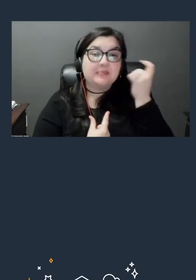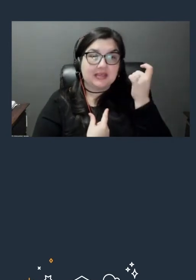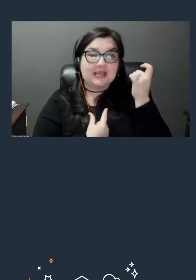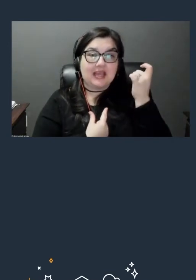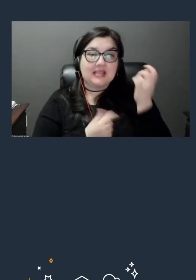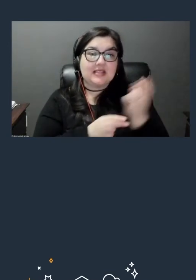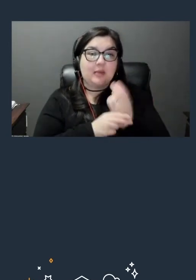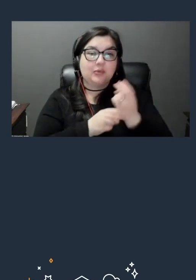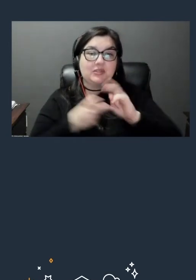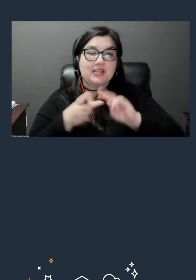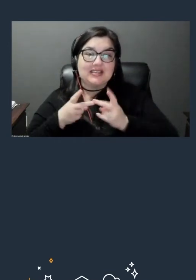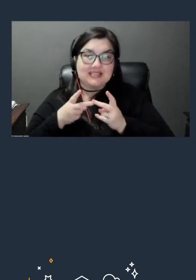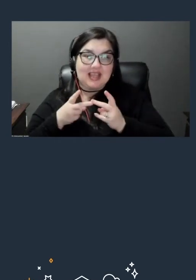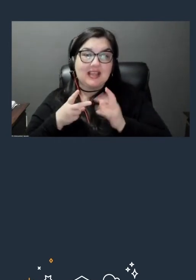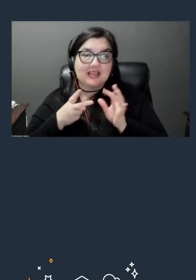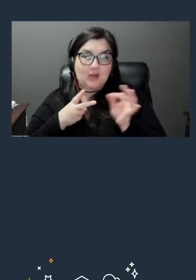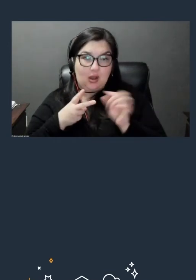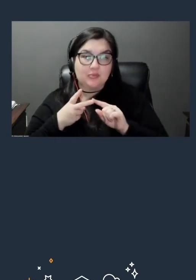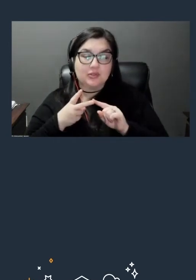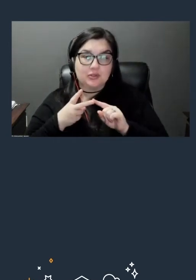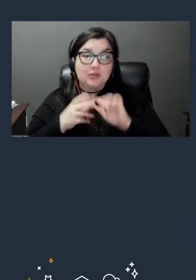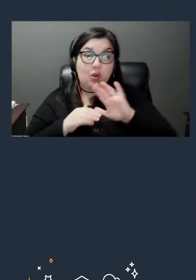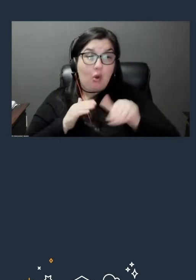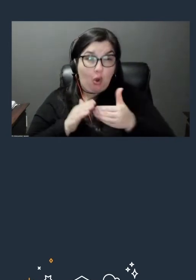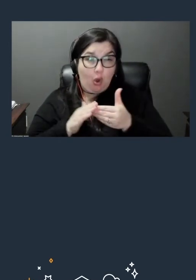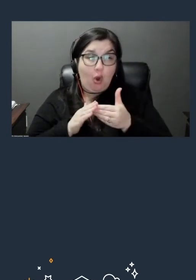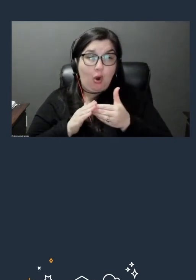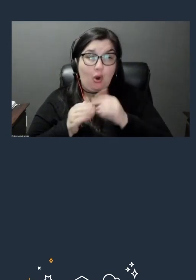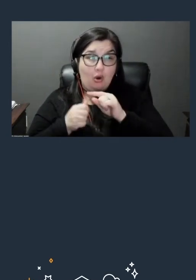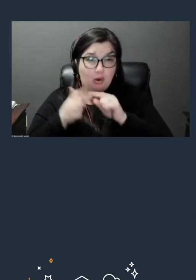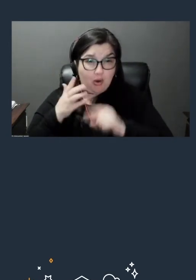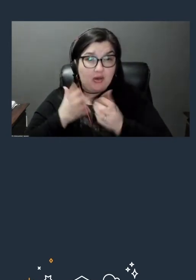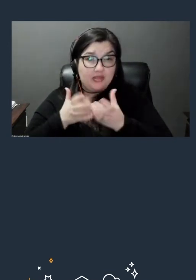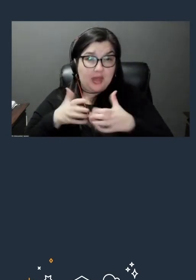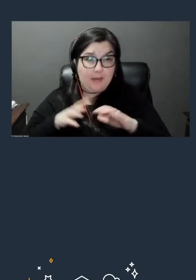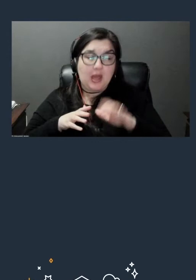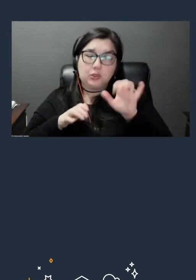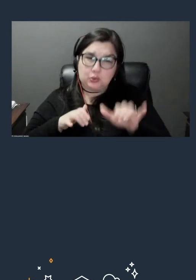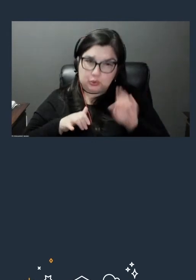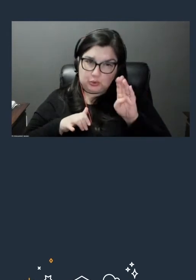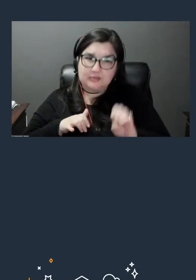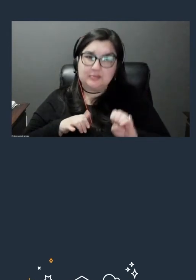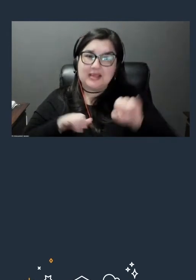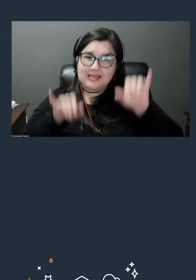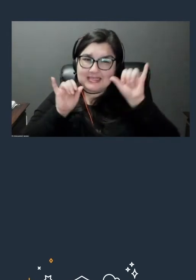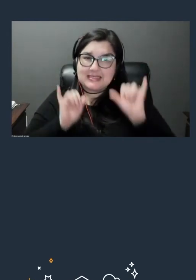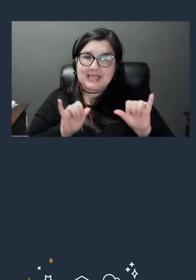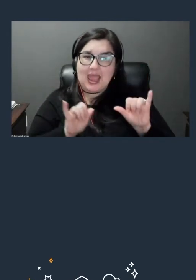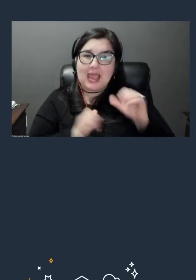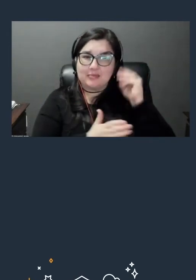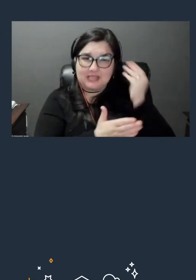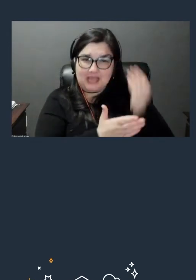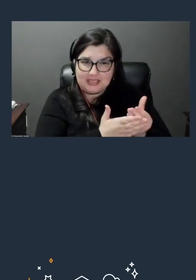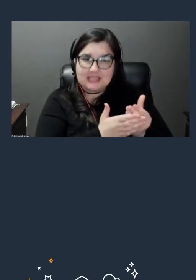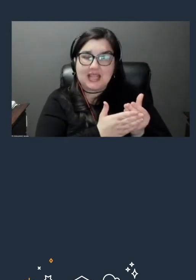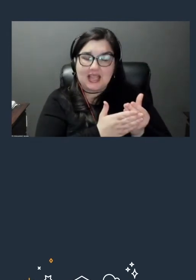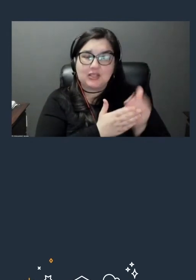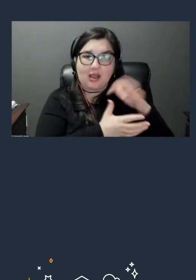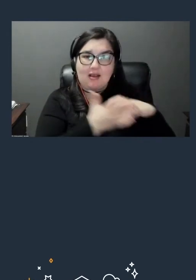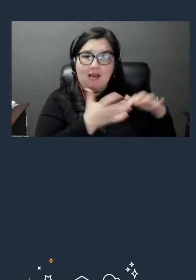where all these specified buckets should be of same destination storage class type. So if you really wanna change your destination storage class,